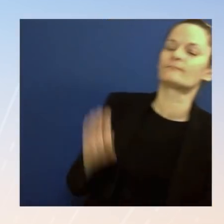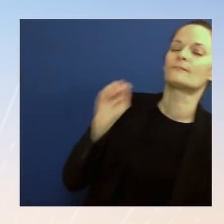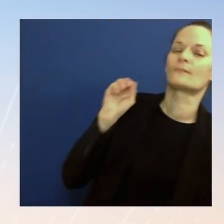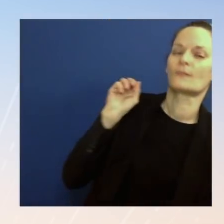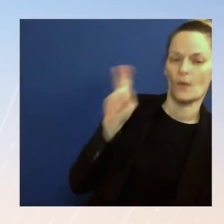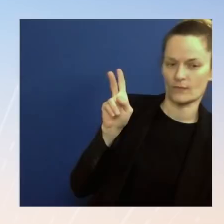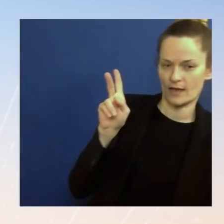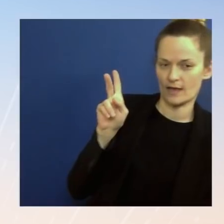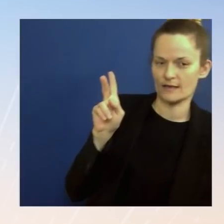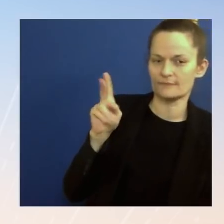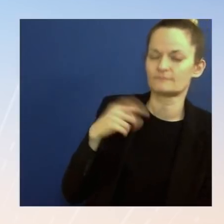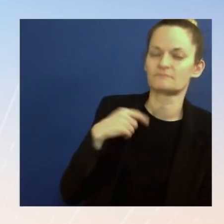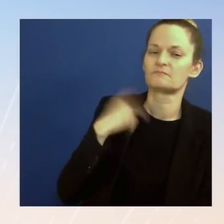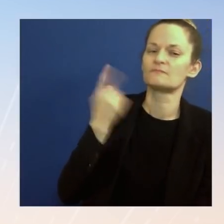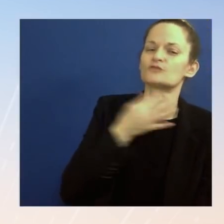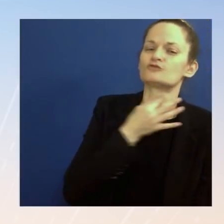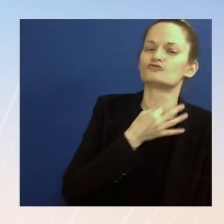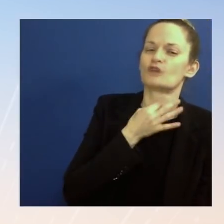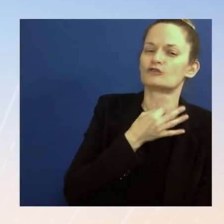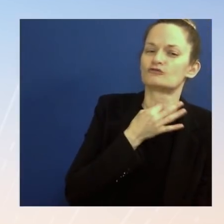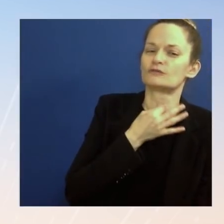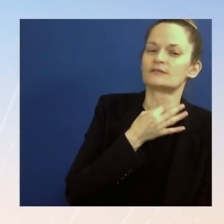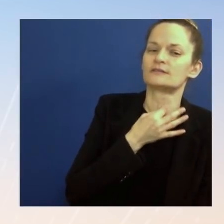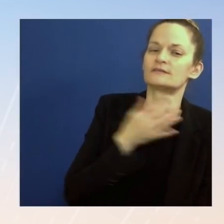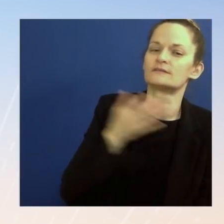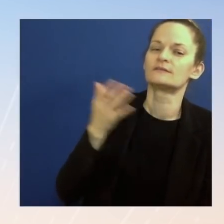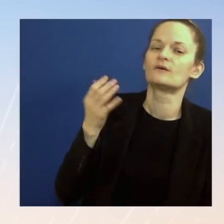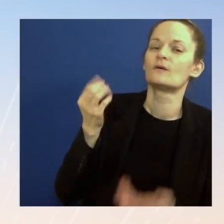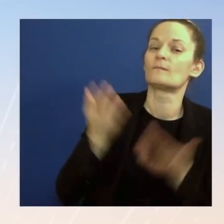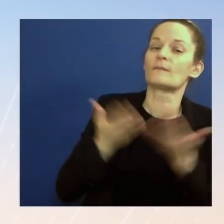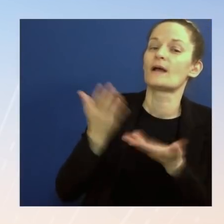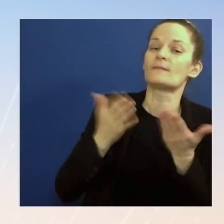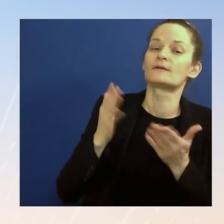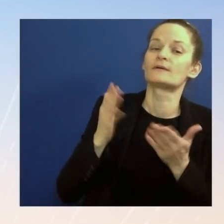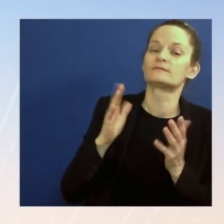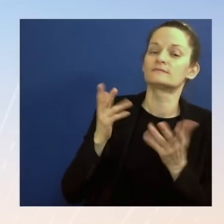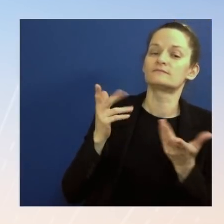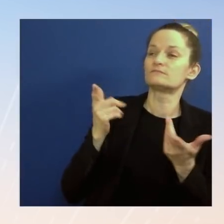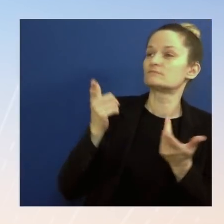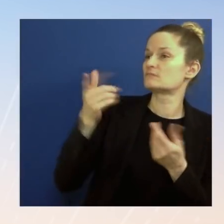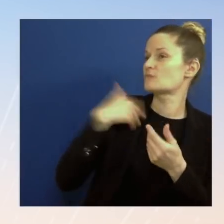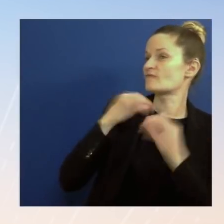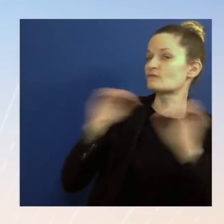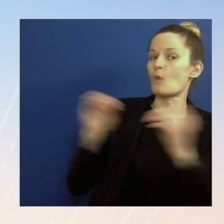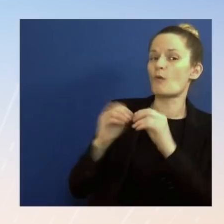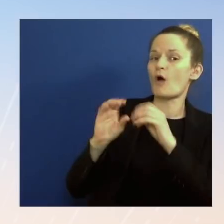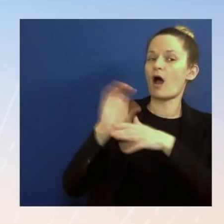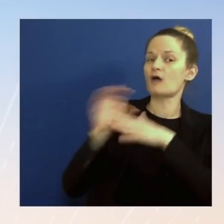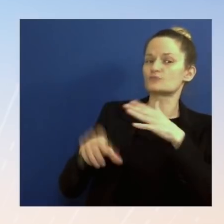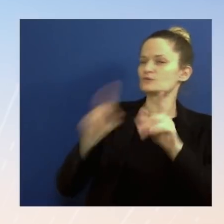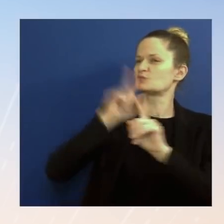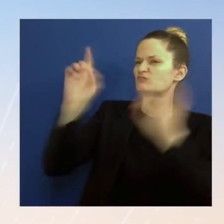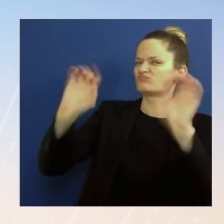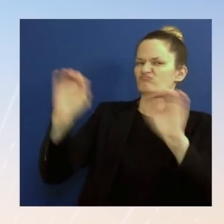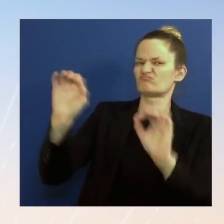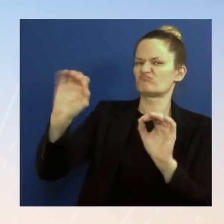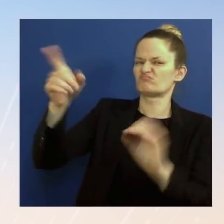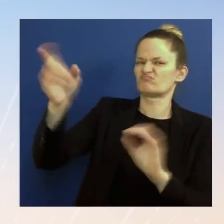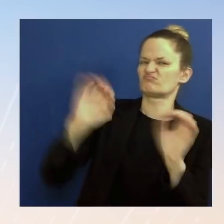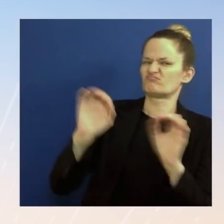any more severe consequences for you to use because most of the severe ones you've ruled out? Ms. Psaki: That's inaccurate. The Press: Okay.